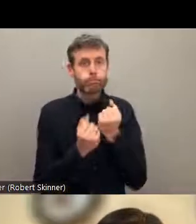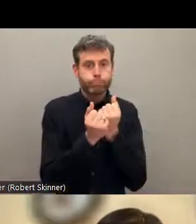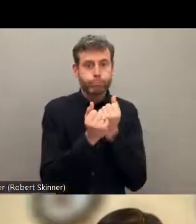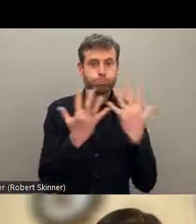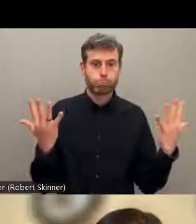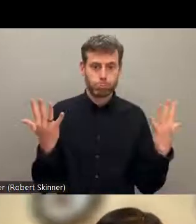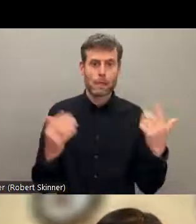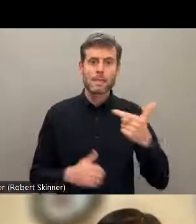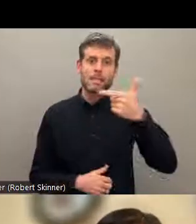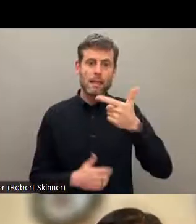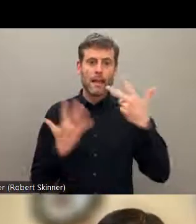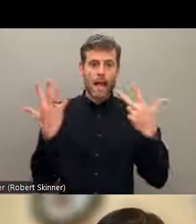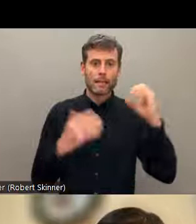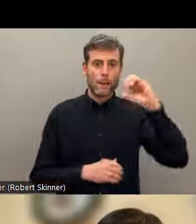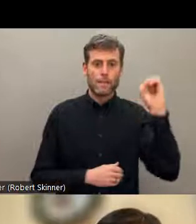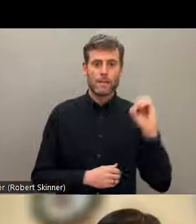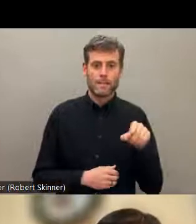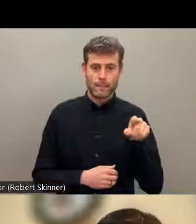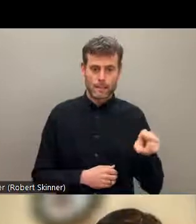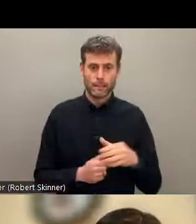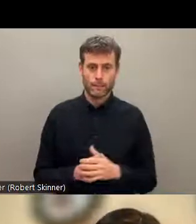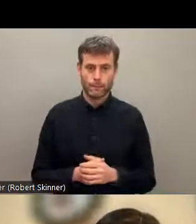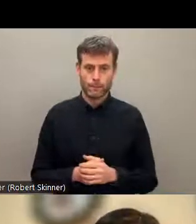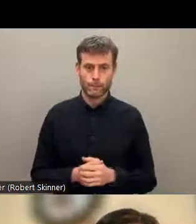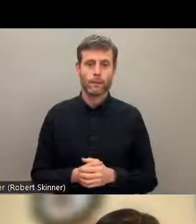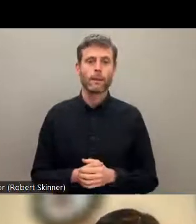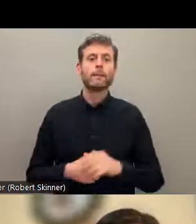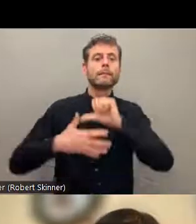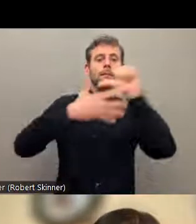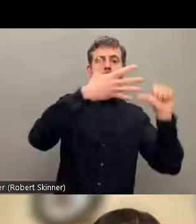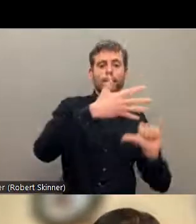57.38% of these underrepresented reflected the need